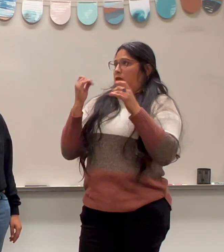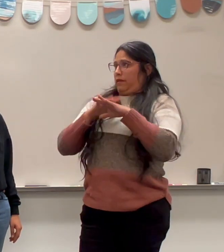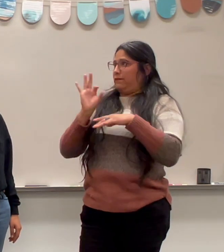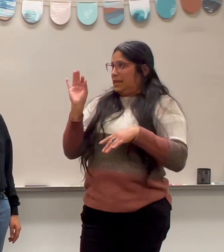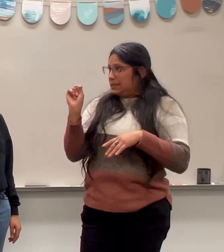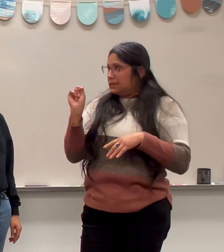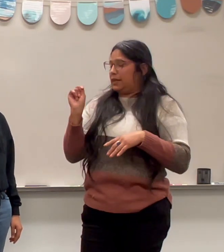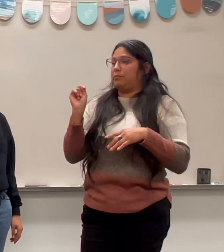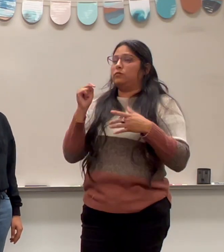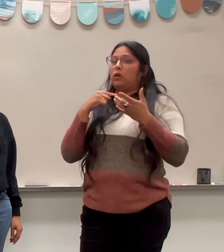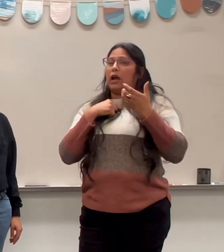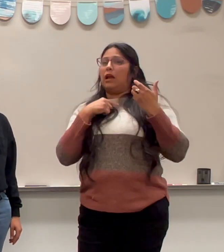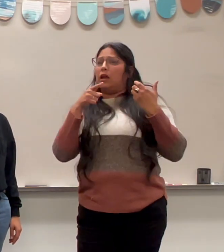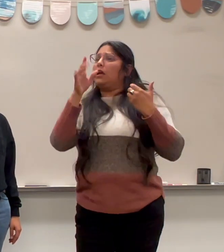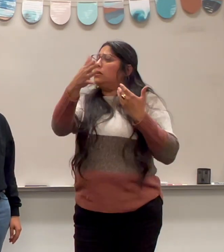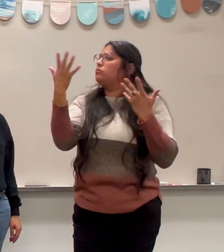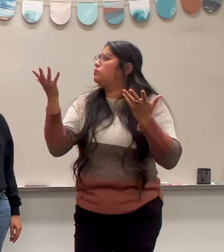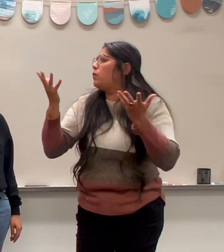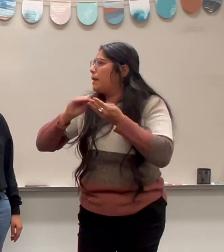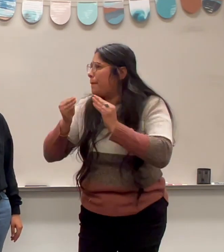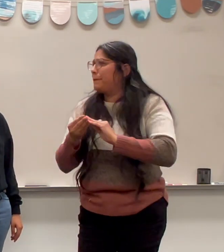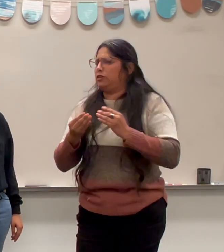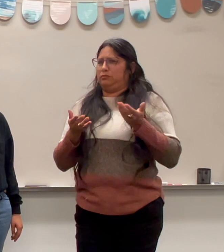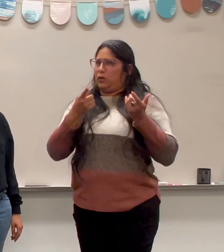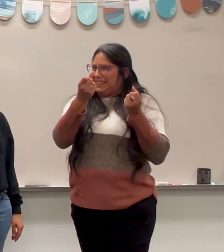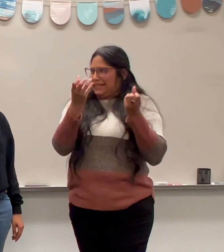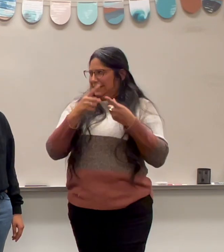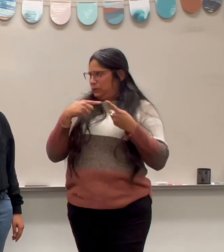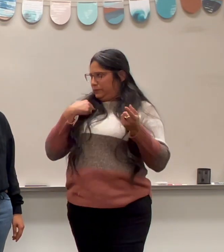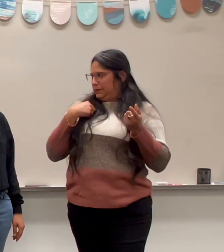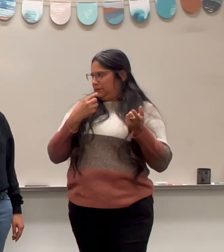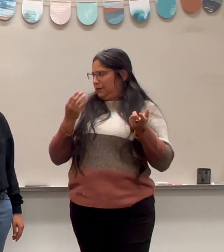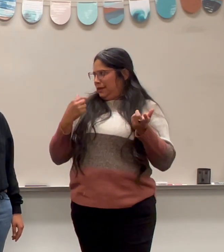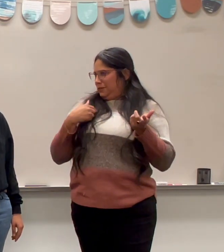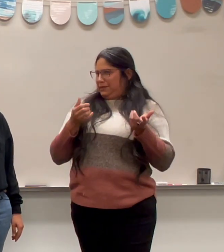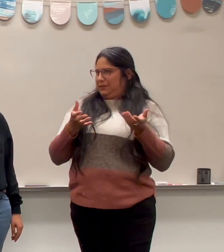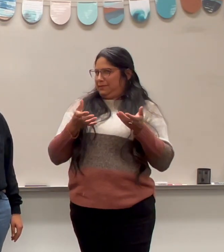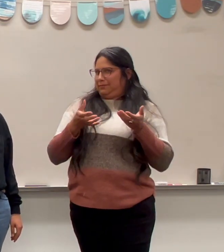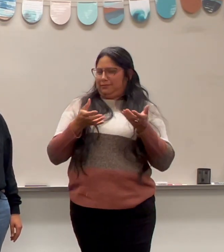noticed that I was signing on FaceTime and he looked at me and he signed what number you won